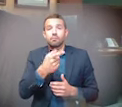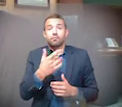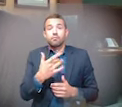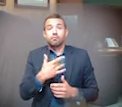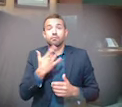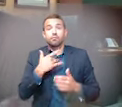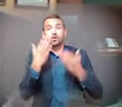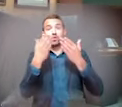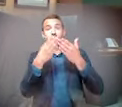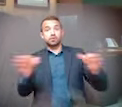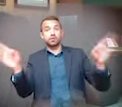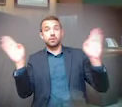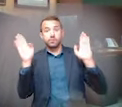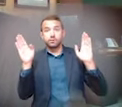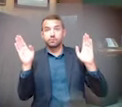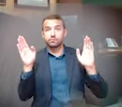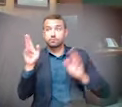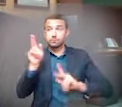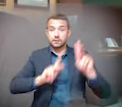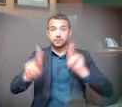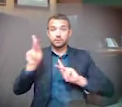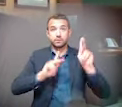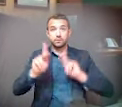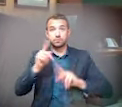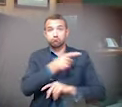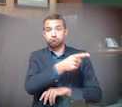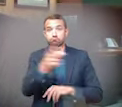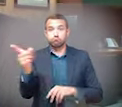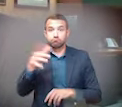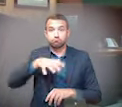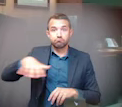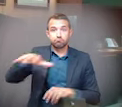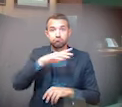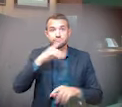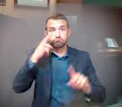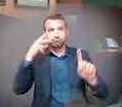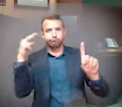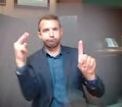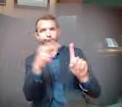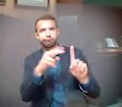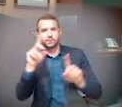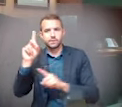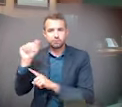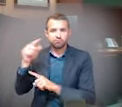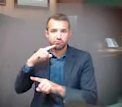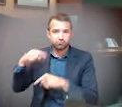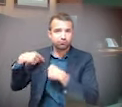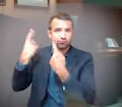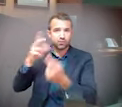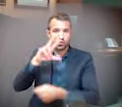just the general public defines disability has shifted in the past 30 years? Do you feel like there's been a shift of where those boundaries